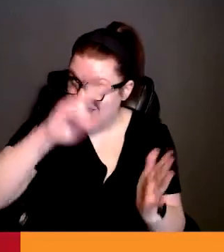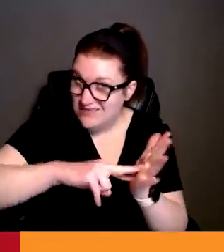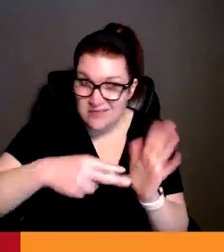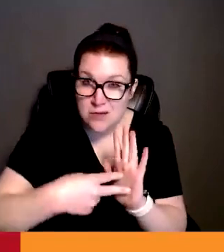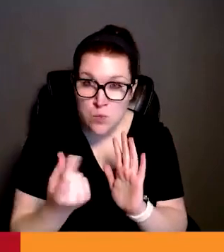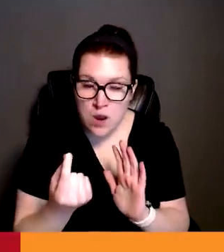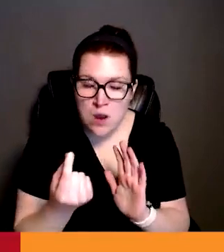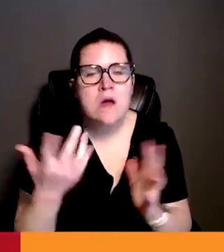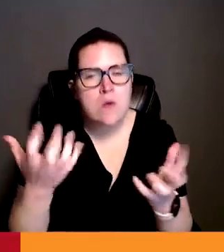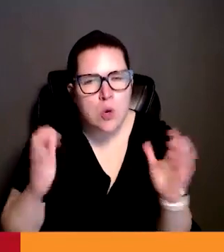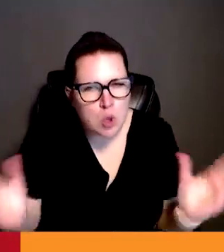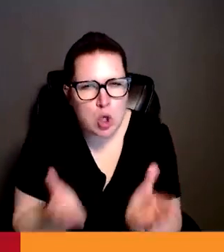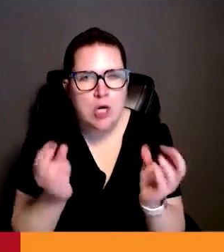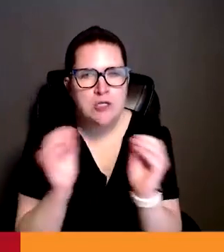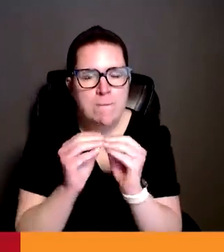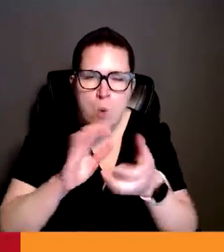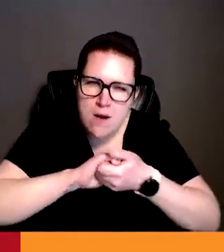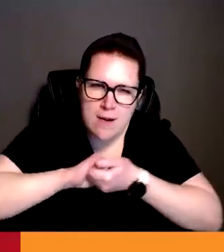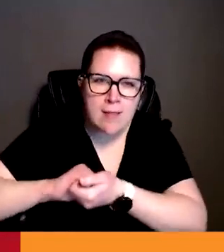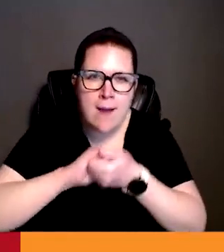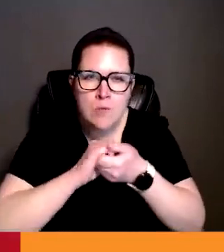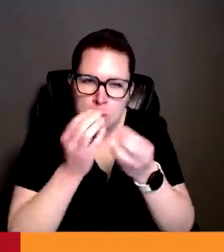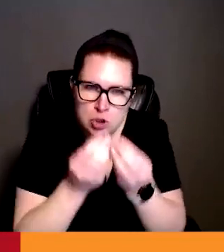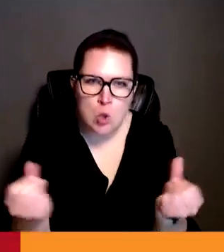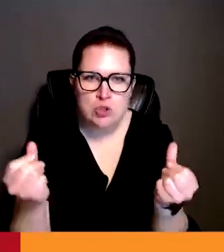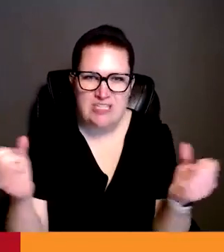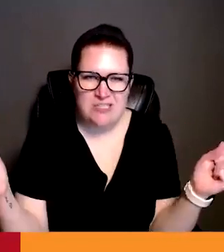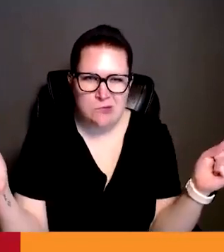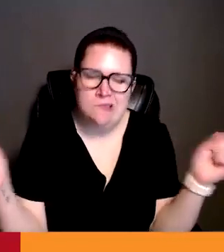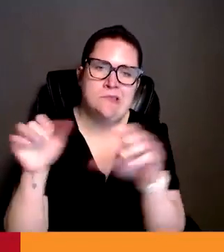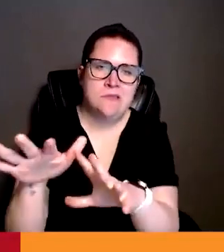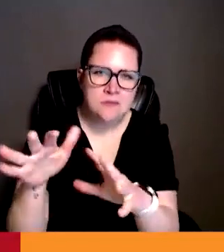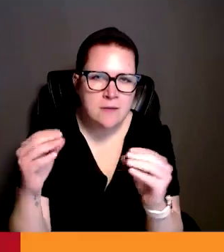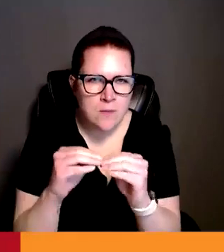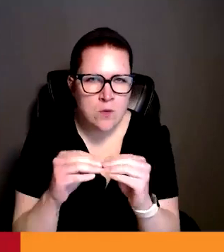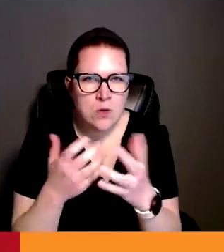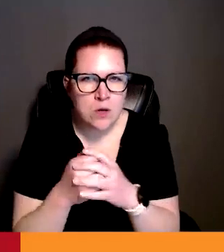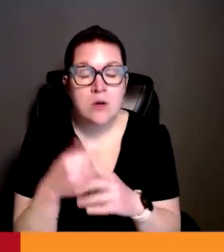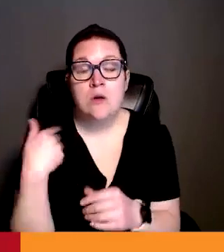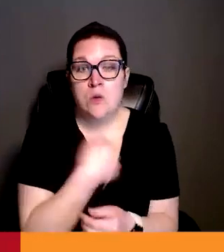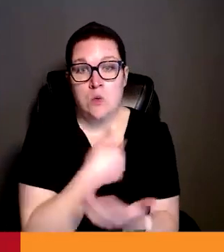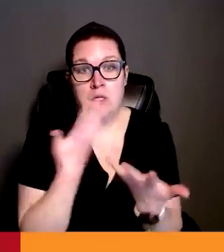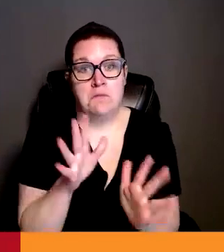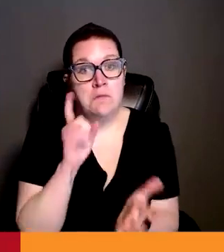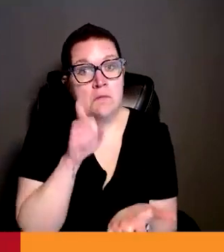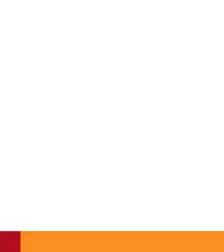collaborative solutions to be submitted. We have noted that bundled solutions